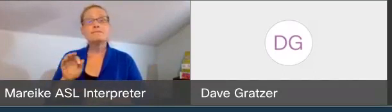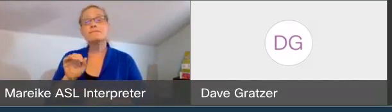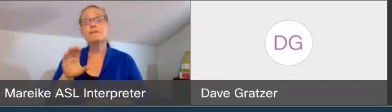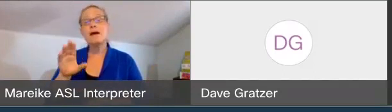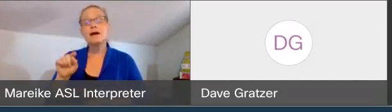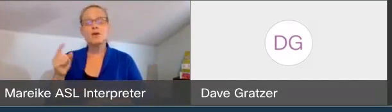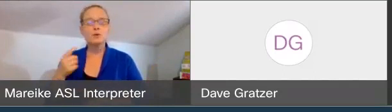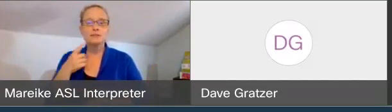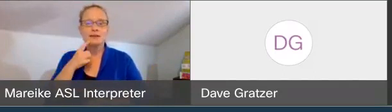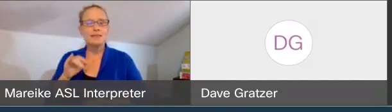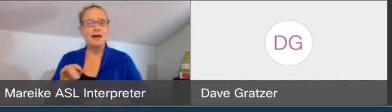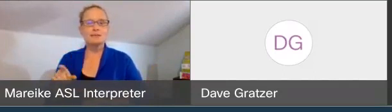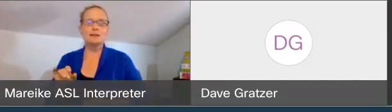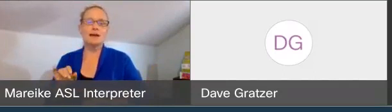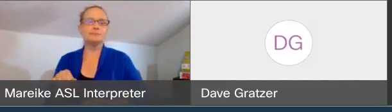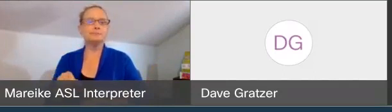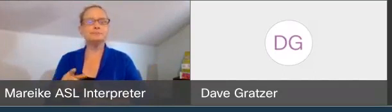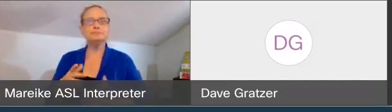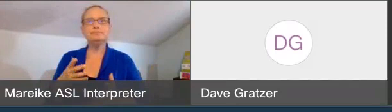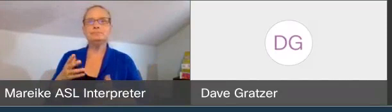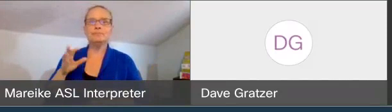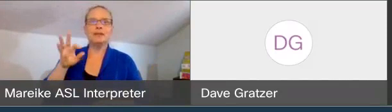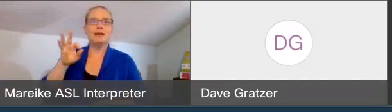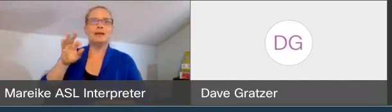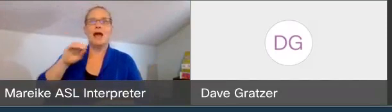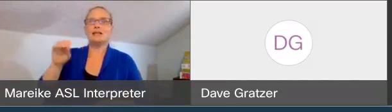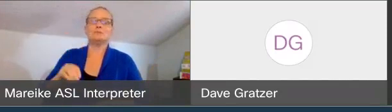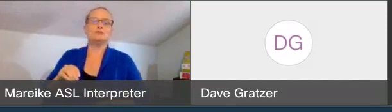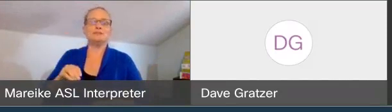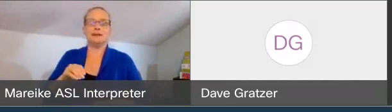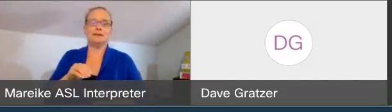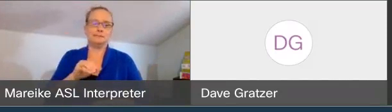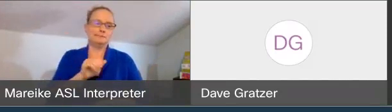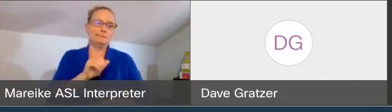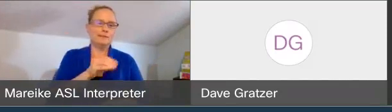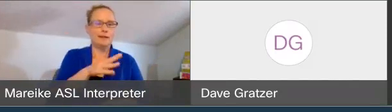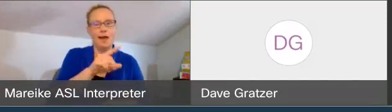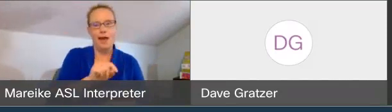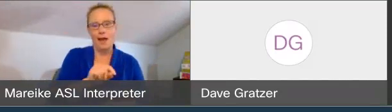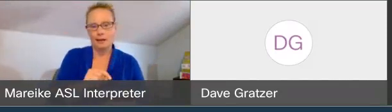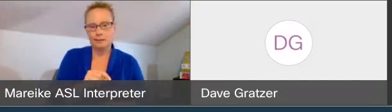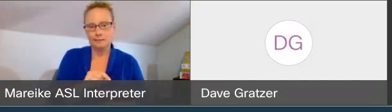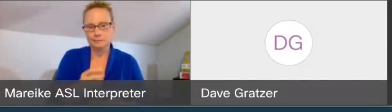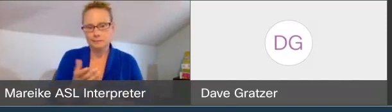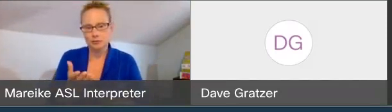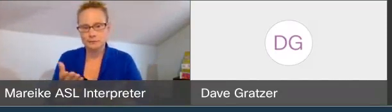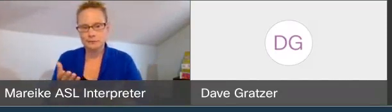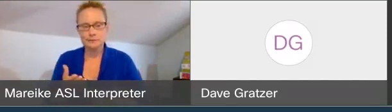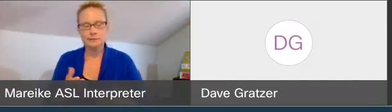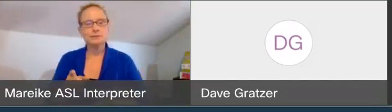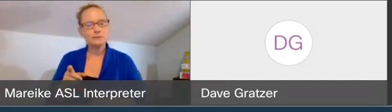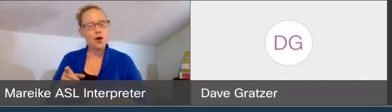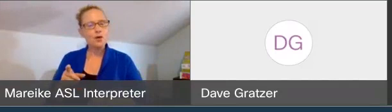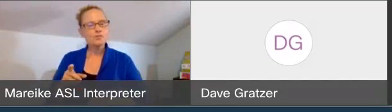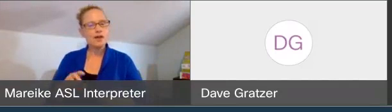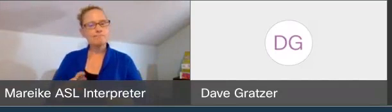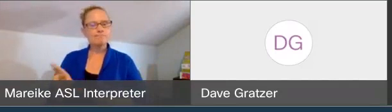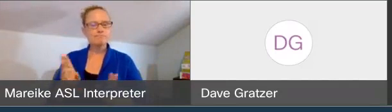is like 90% ACT. So I think they are well equipped to, I think, serve someone who